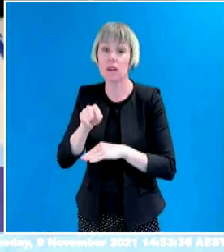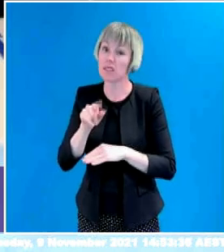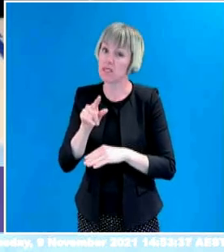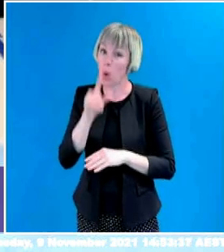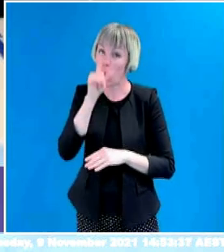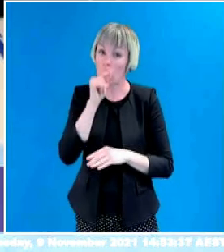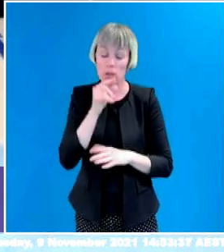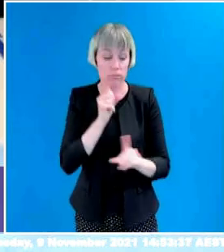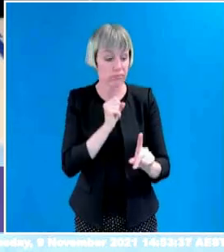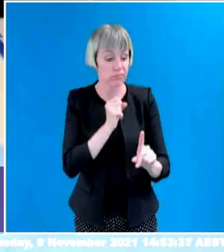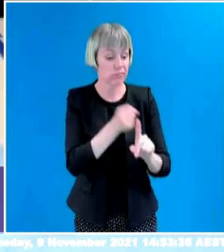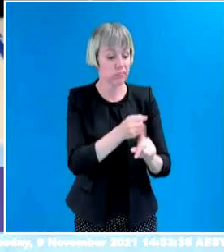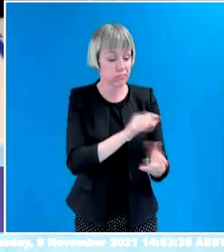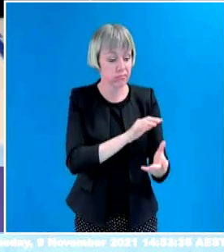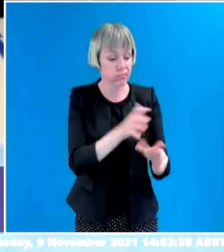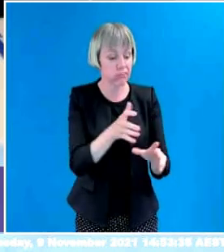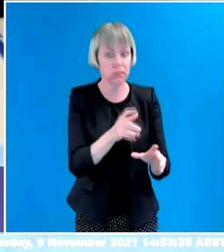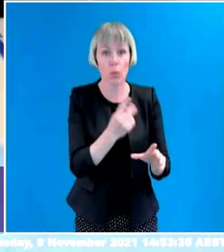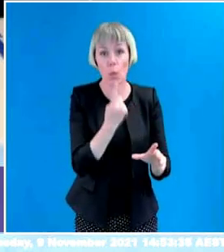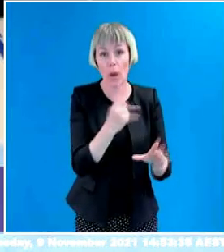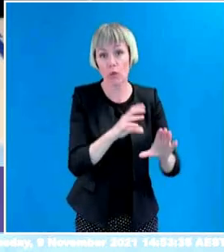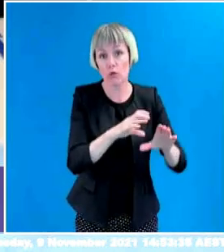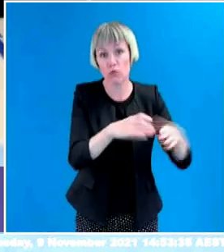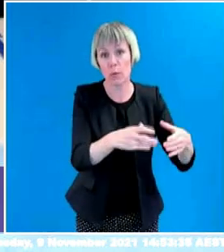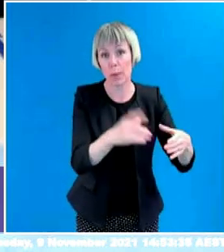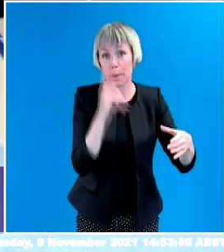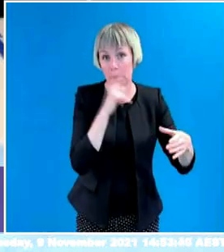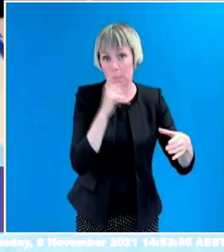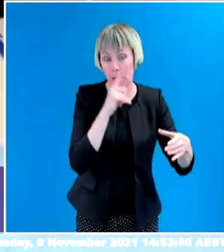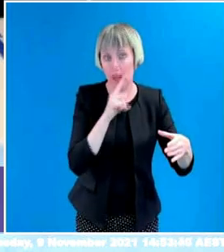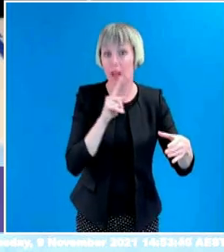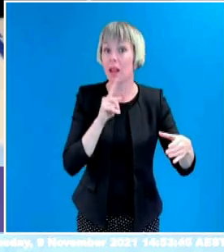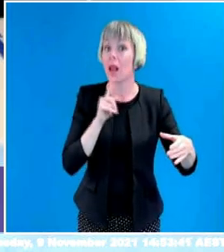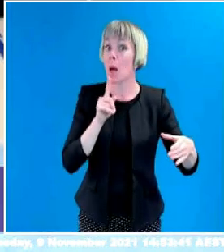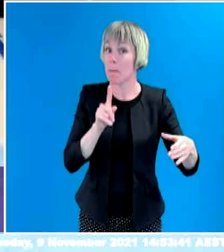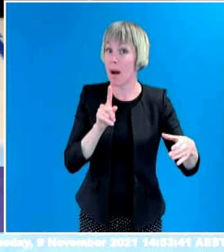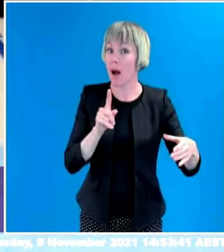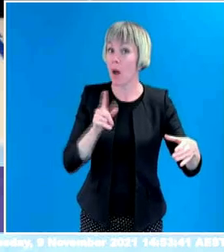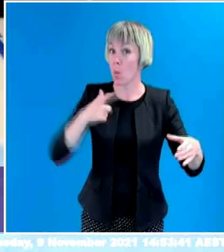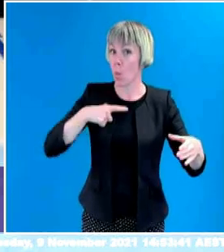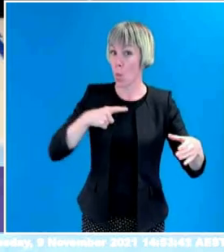But overall the policy intent and impact is such that it is